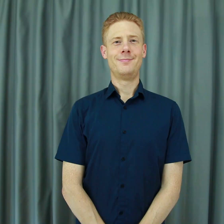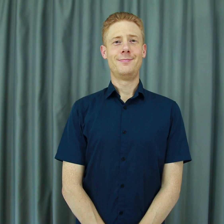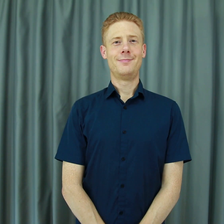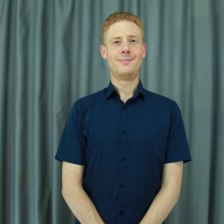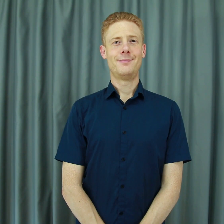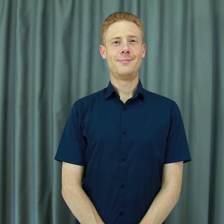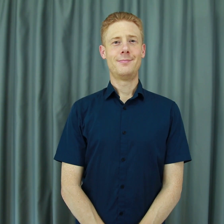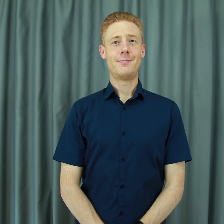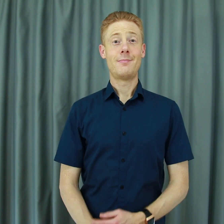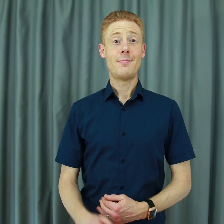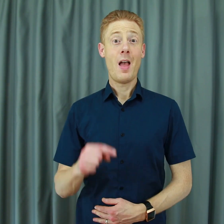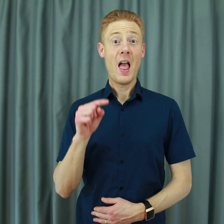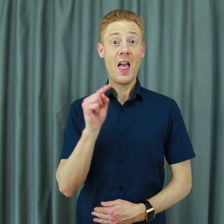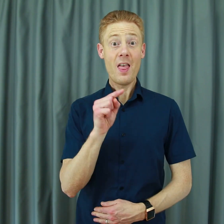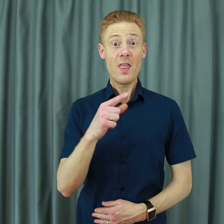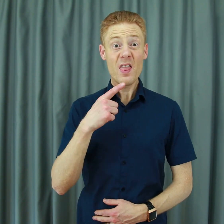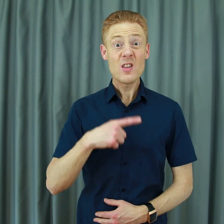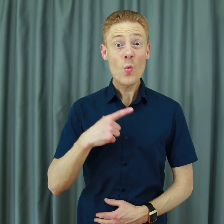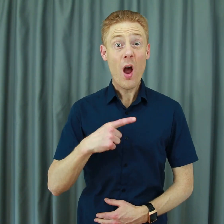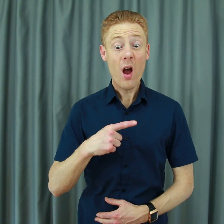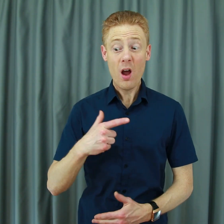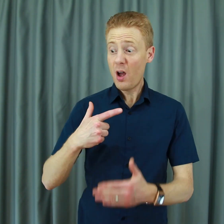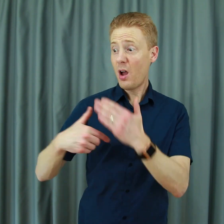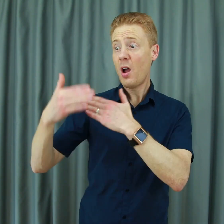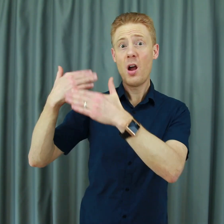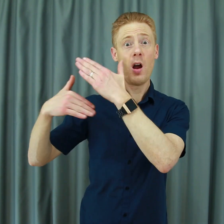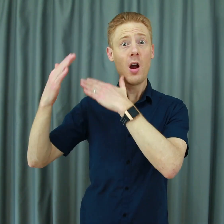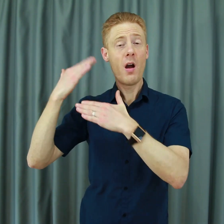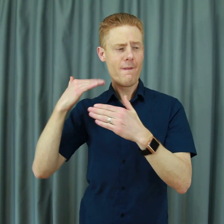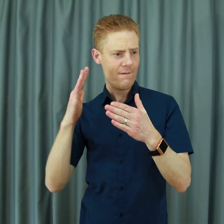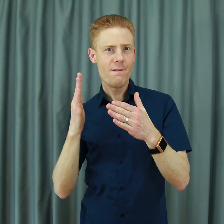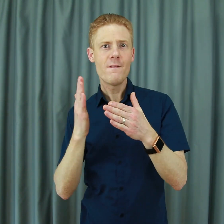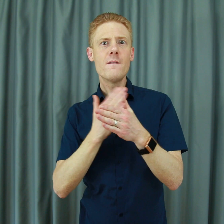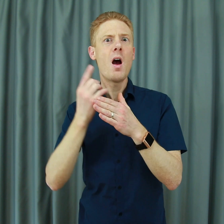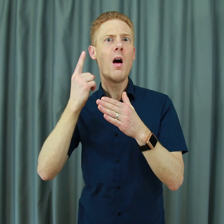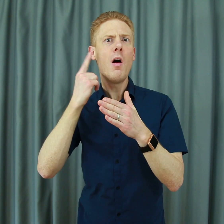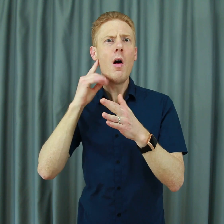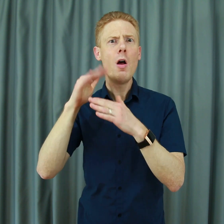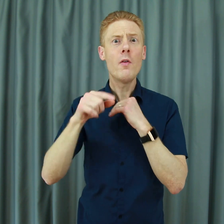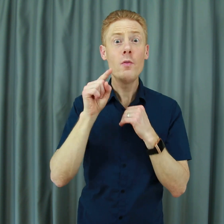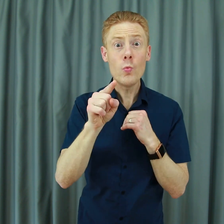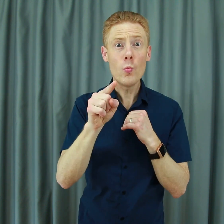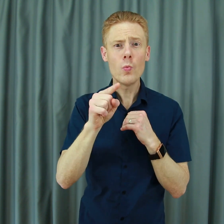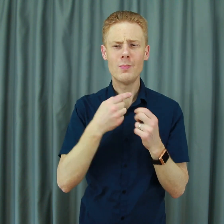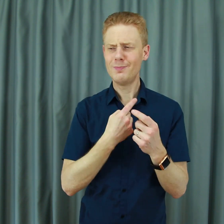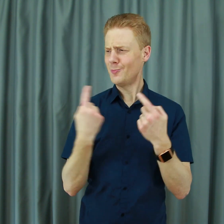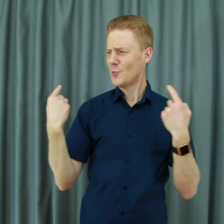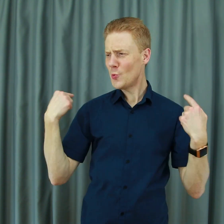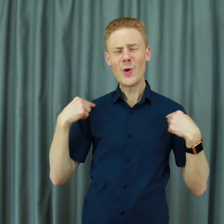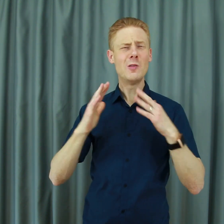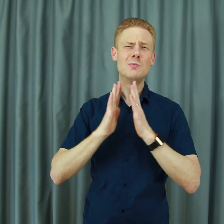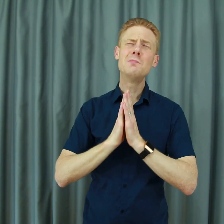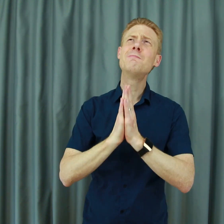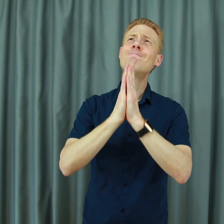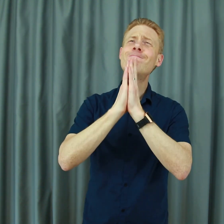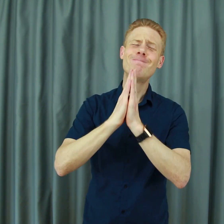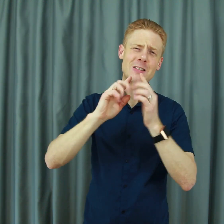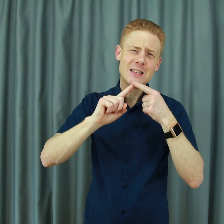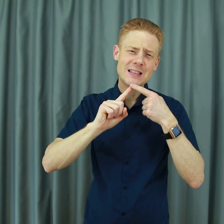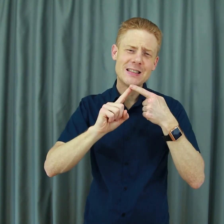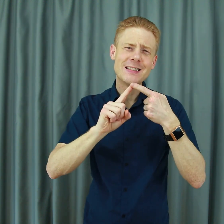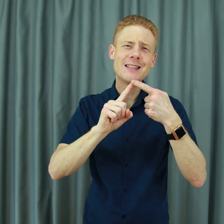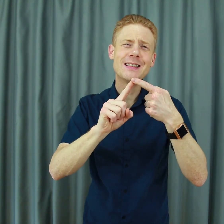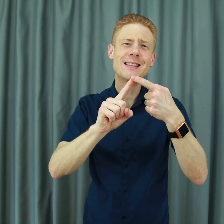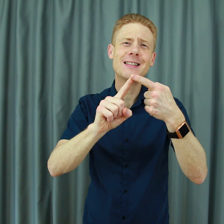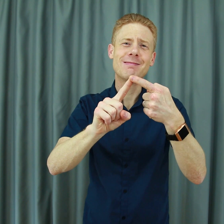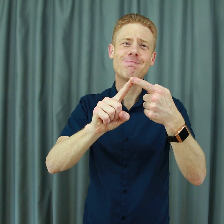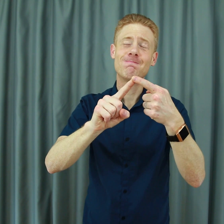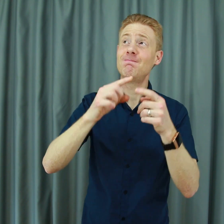9 For this reason, since the day we heard about you, we have not stopped praying for you.